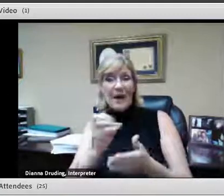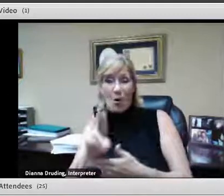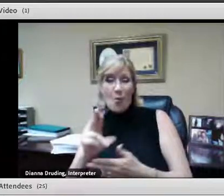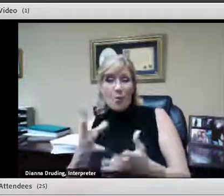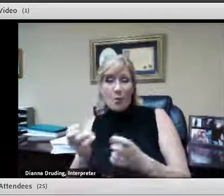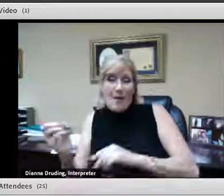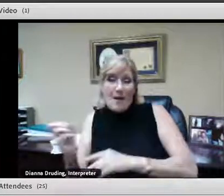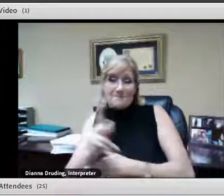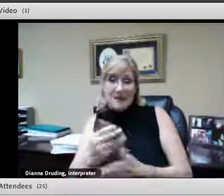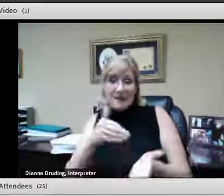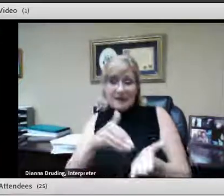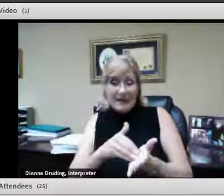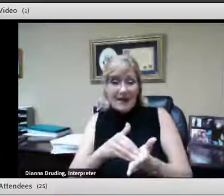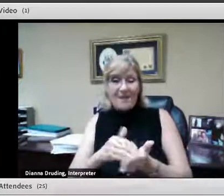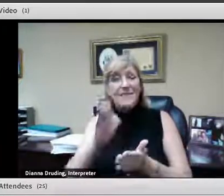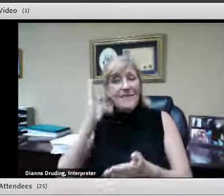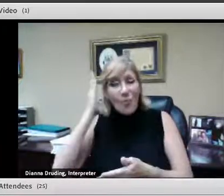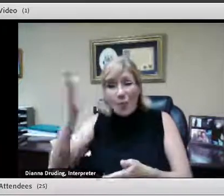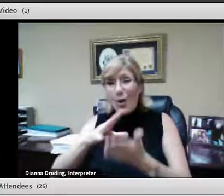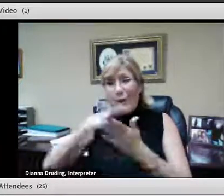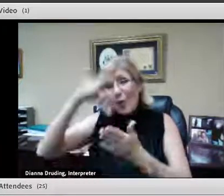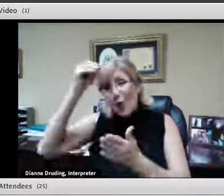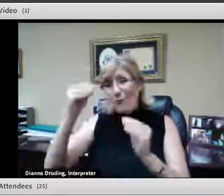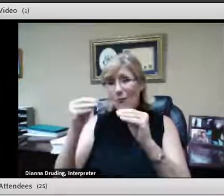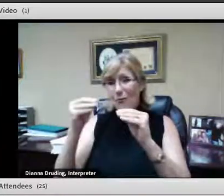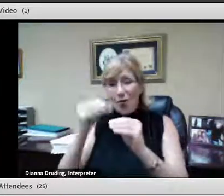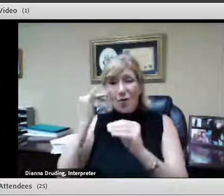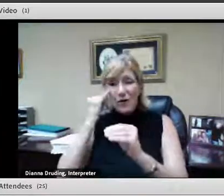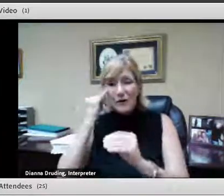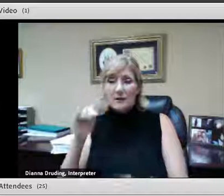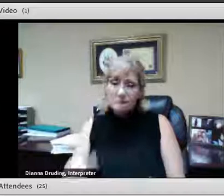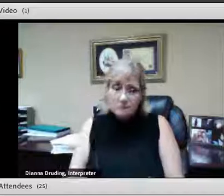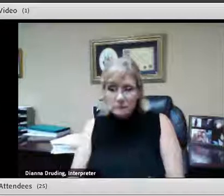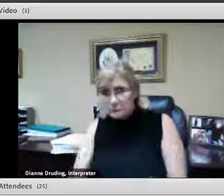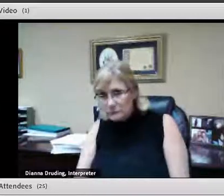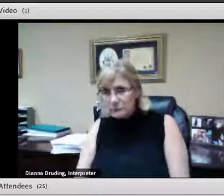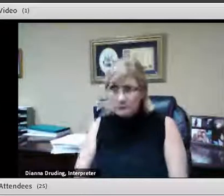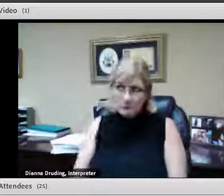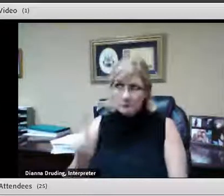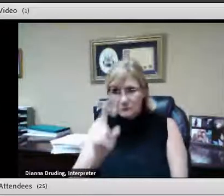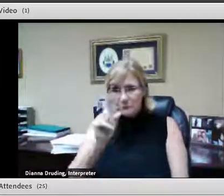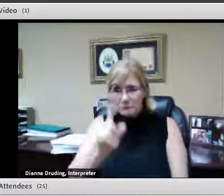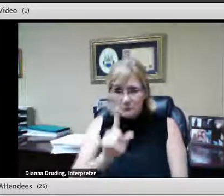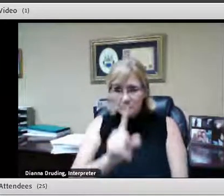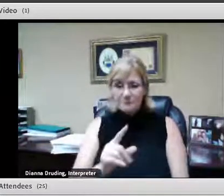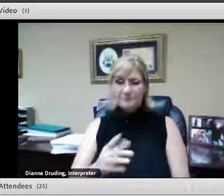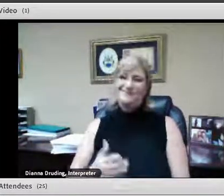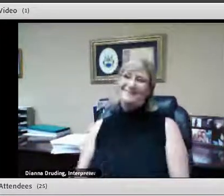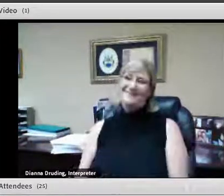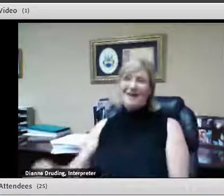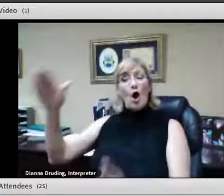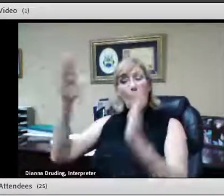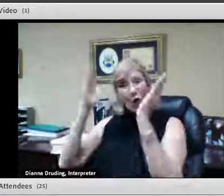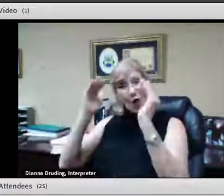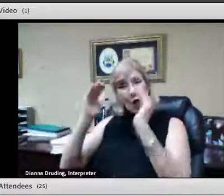then they're going to learn a lot more than if they come dragging their feet, kicking and screaming. Hilary: Well, we hope you guys enjoy.